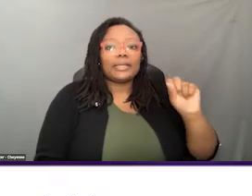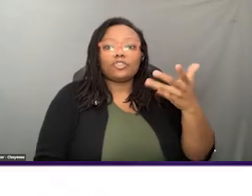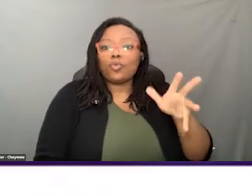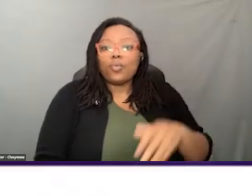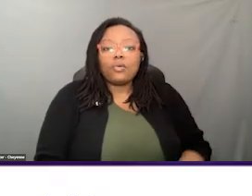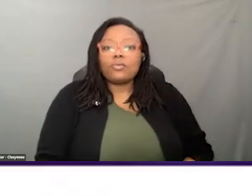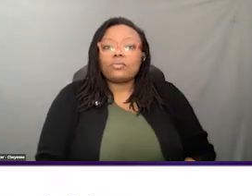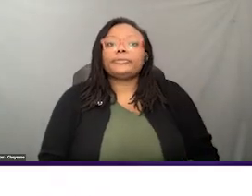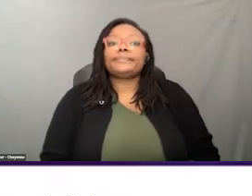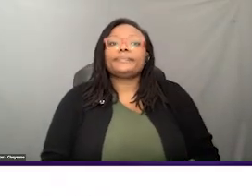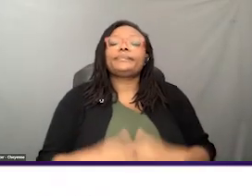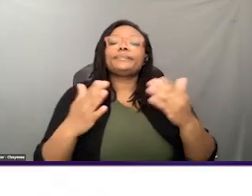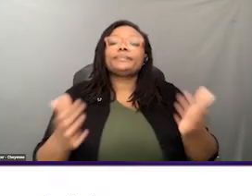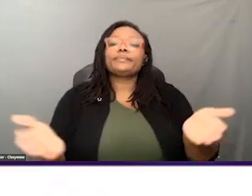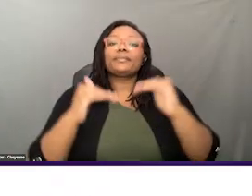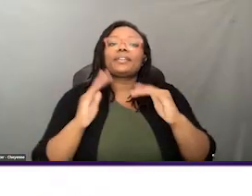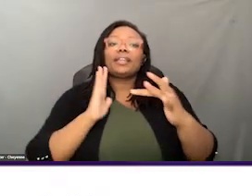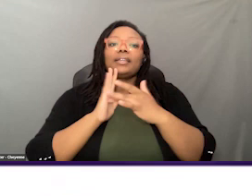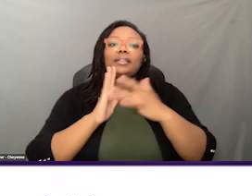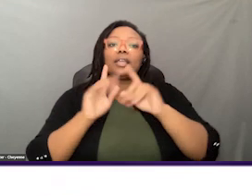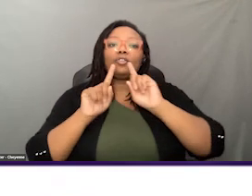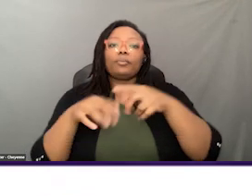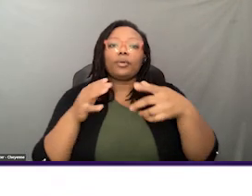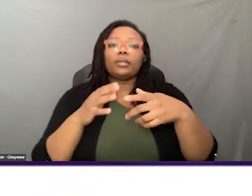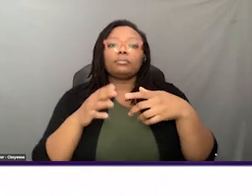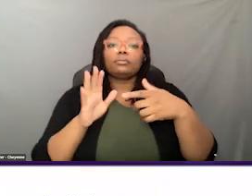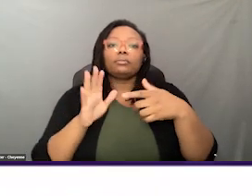Okay. Moving on to the technical reporting requirements.